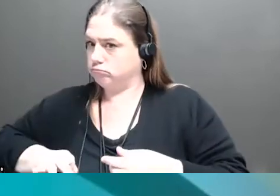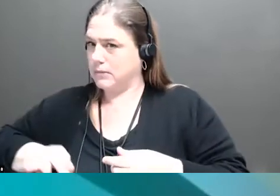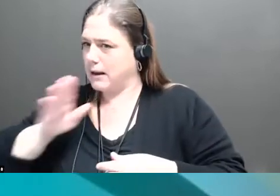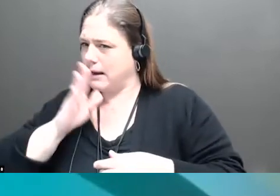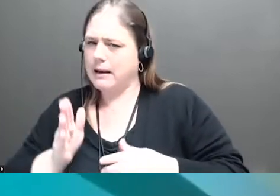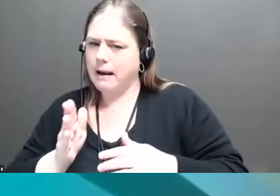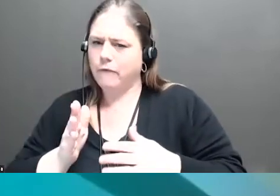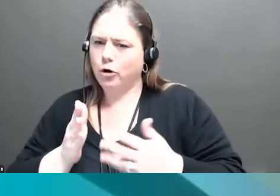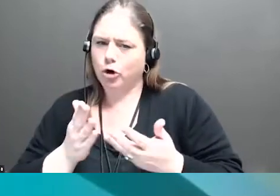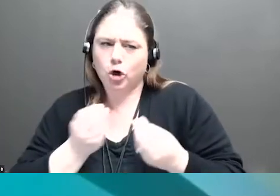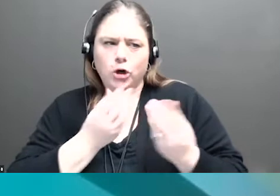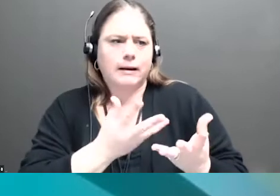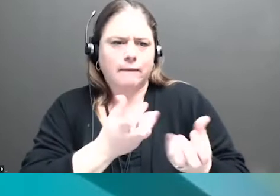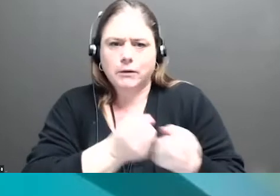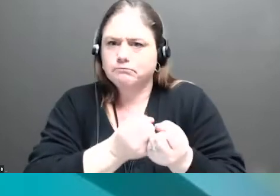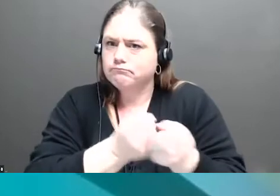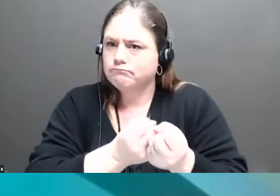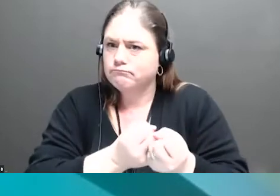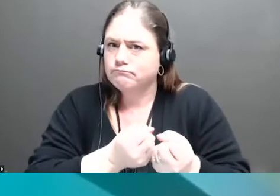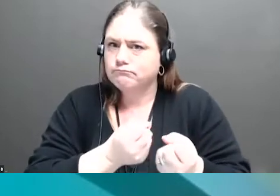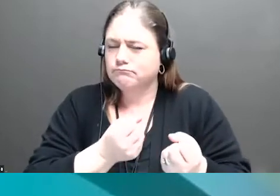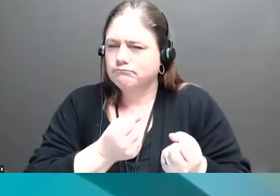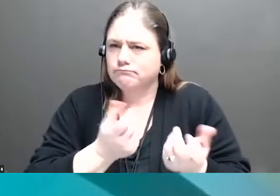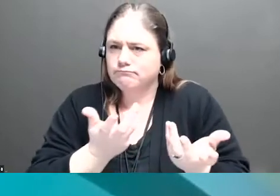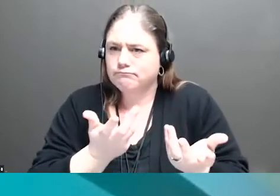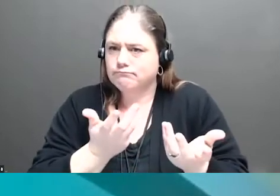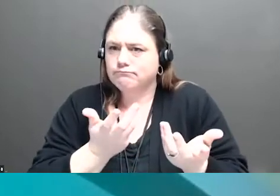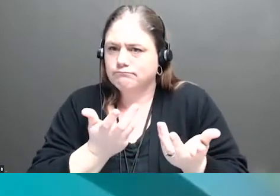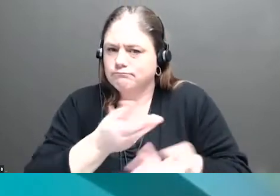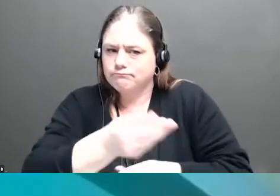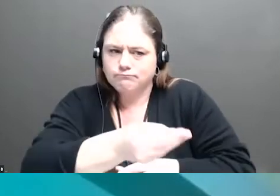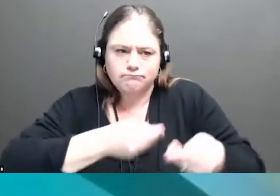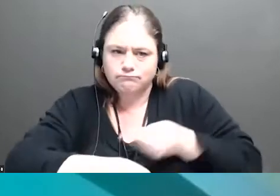There were academic researchers in our project, however, they understood that